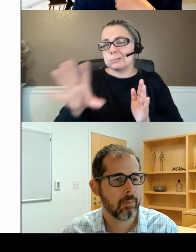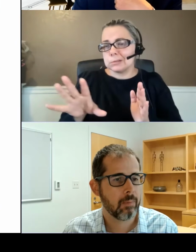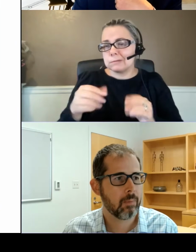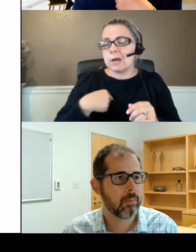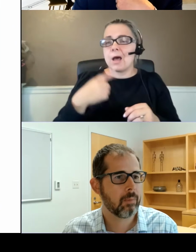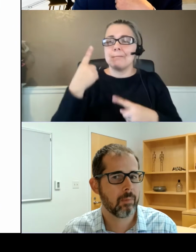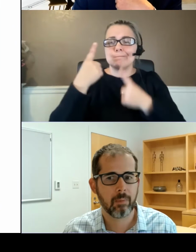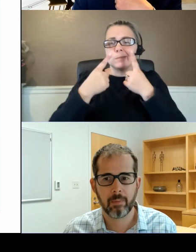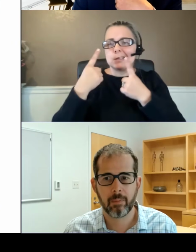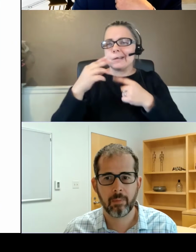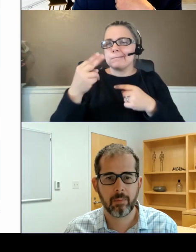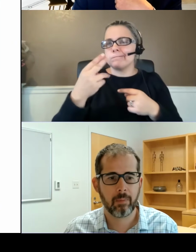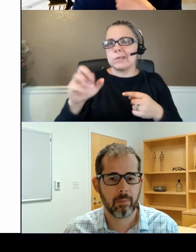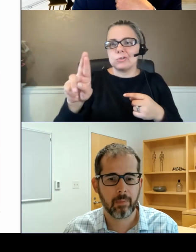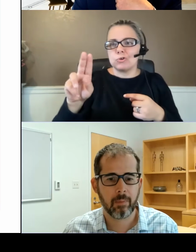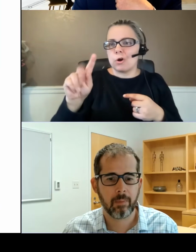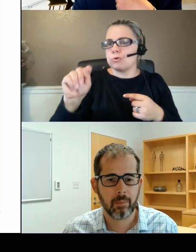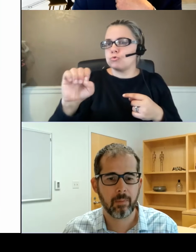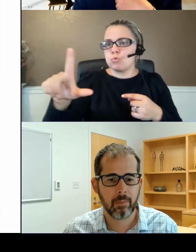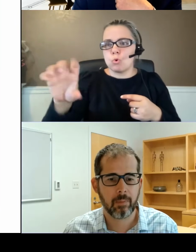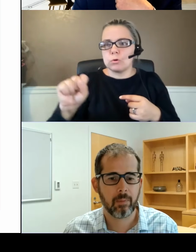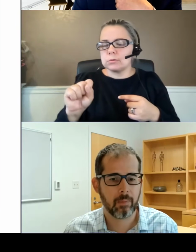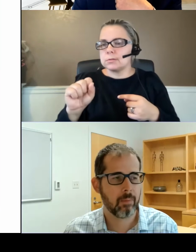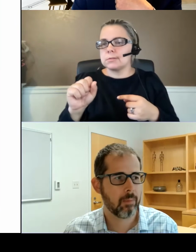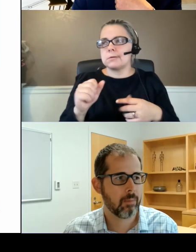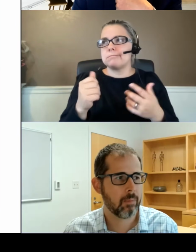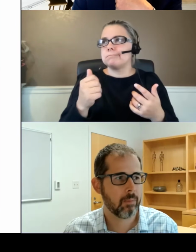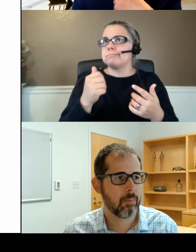you know, some of the the big ones that are out there that aren't super accessible and it seems